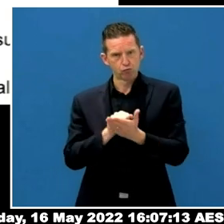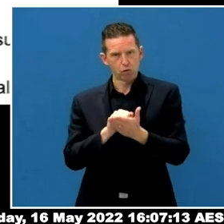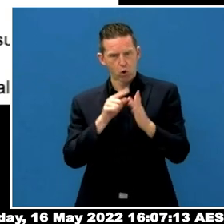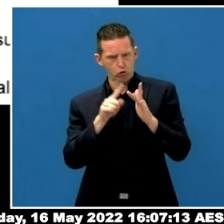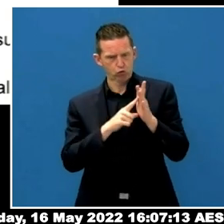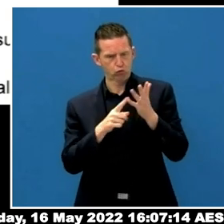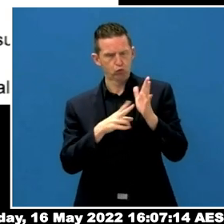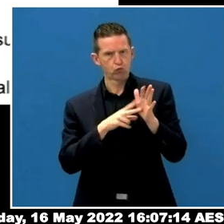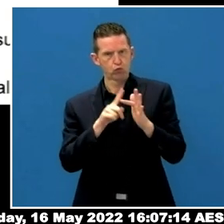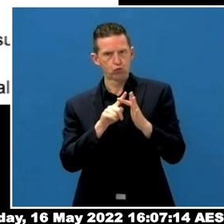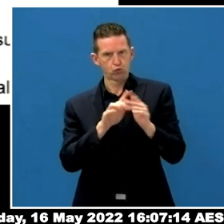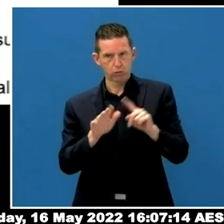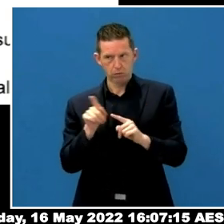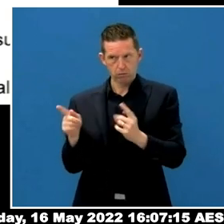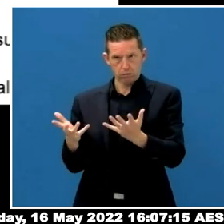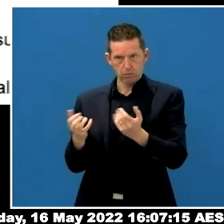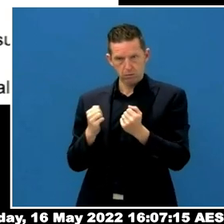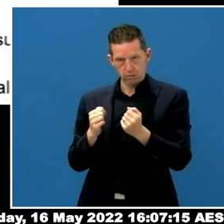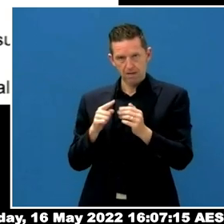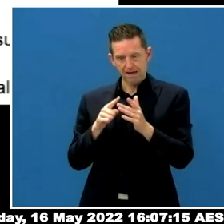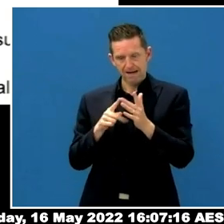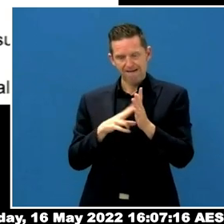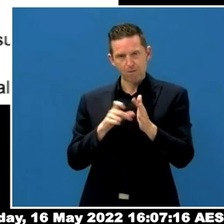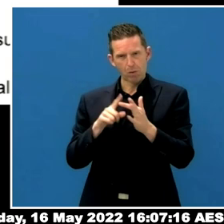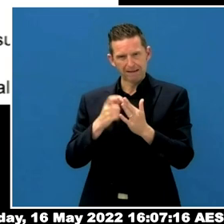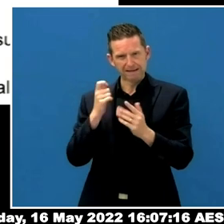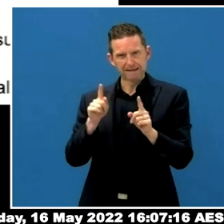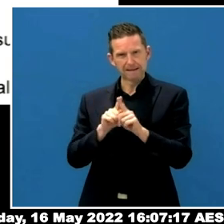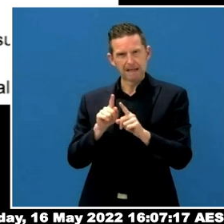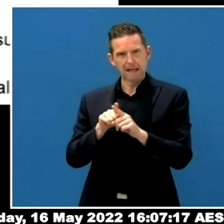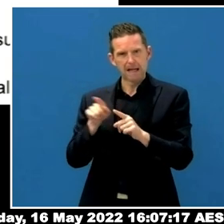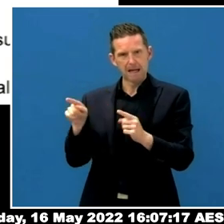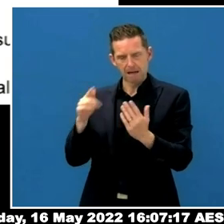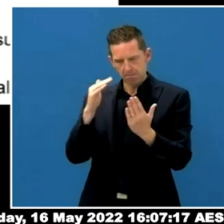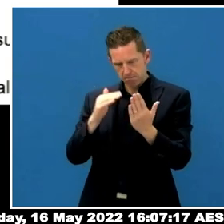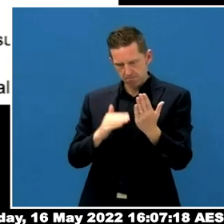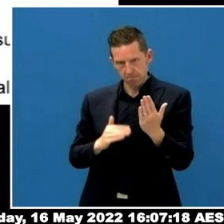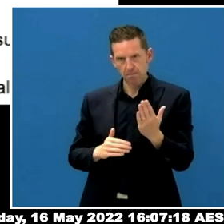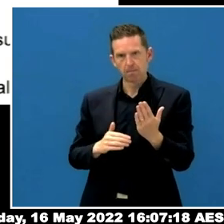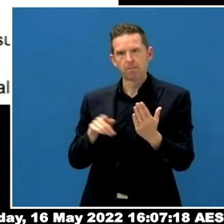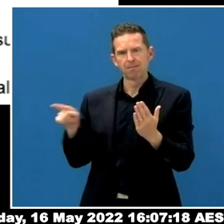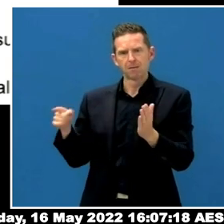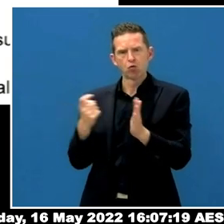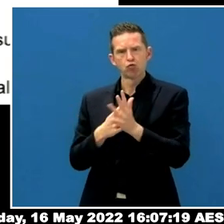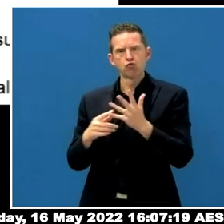that raised a similar concern that you were referring to, I think Rob in particular, that was essentially the last straw for you to -